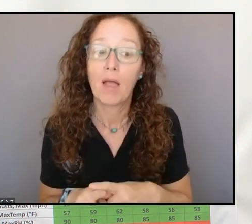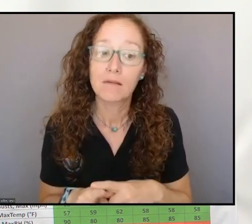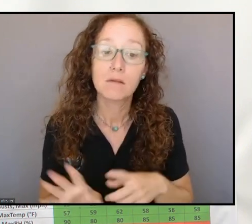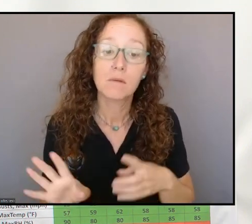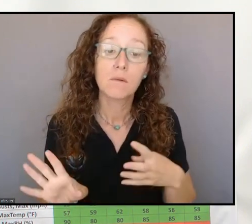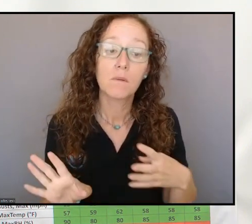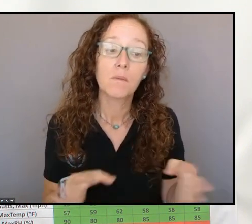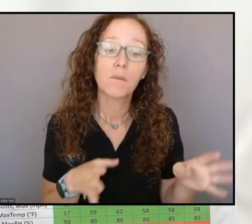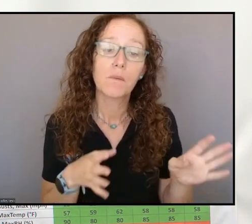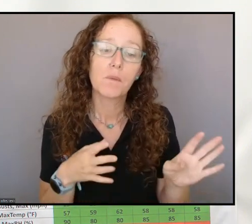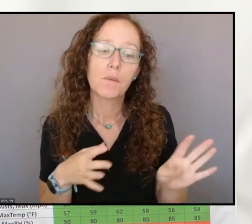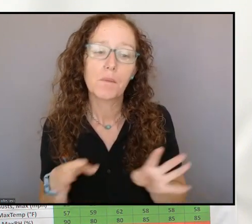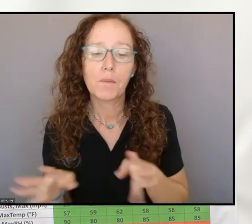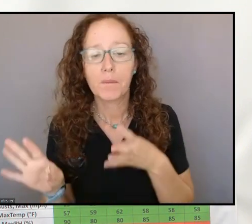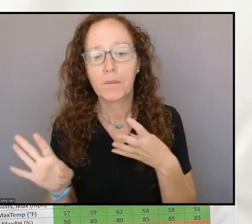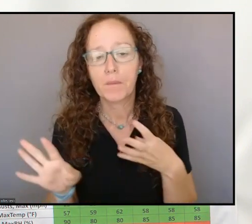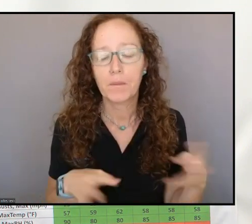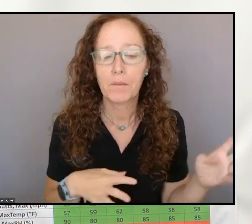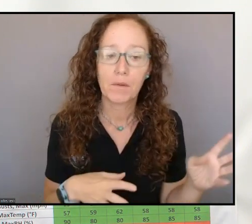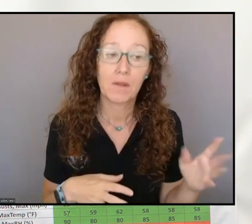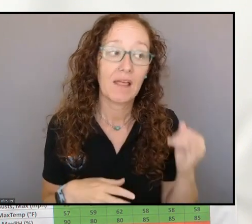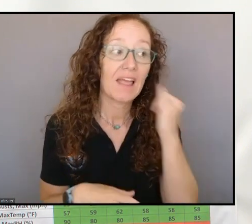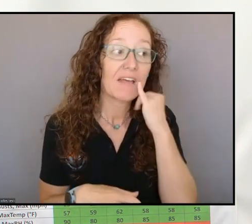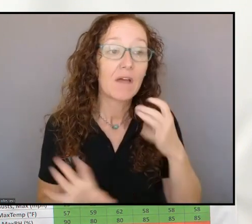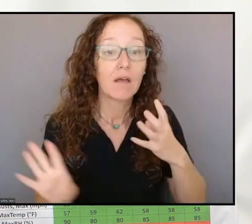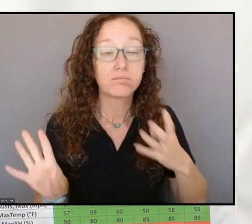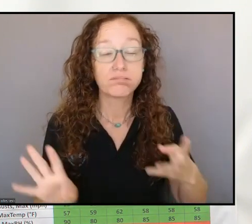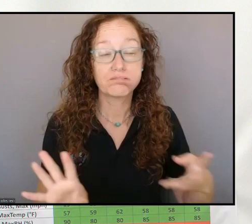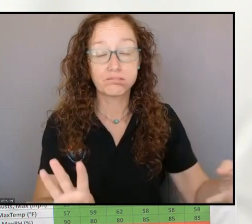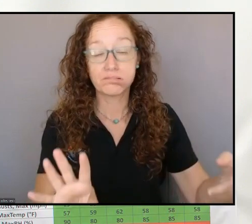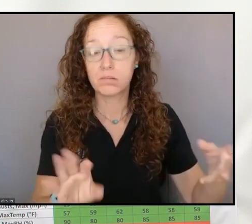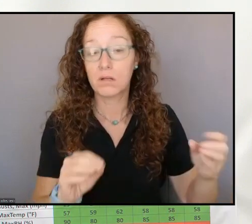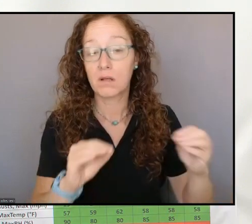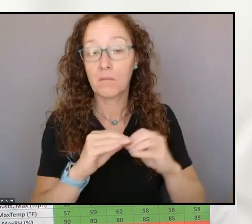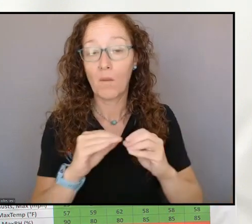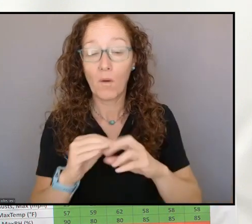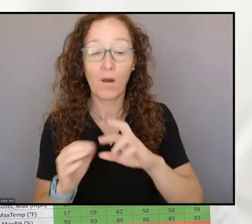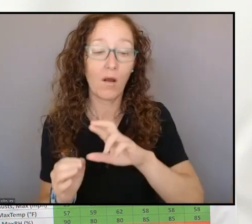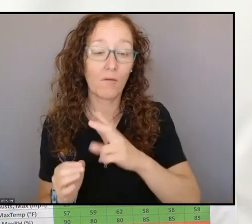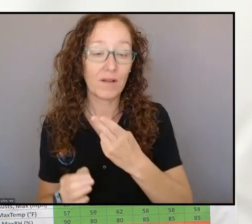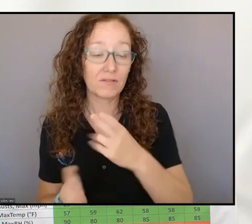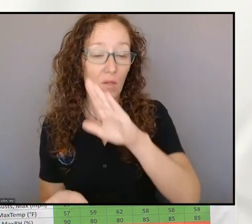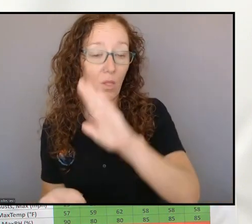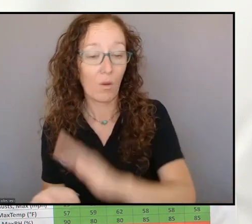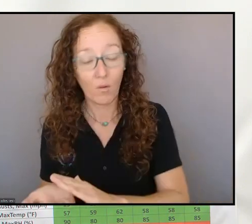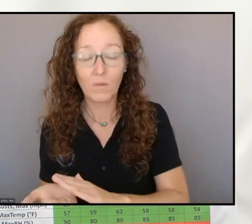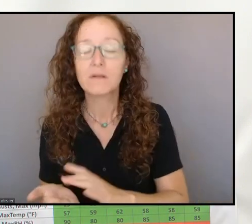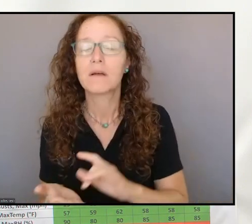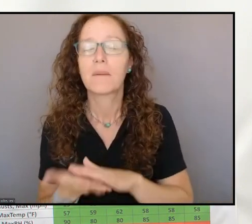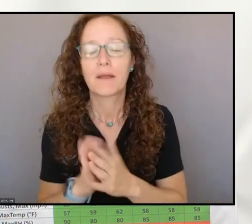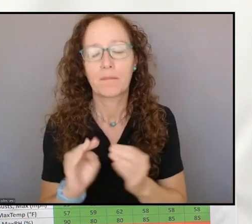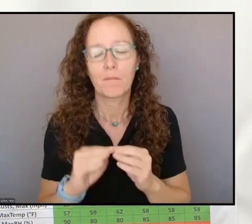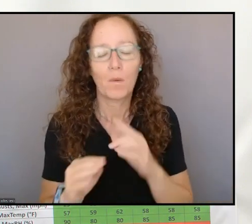temperatures and lower RH, is the faster we are at drying the soils out. And that's just not what we're going to